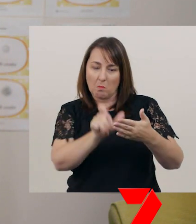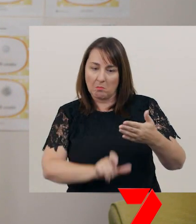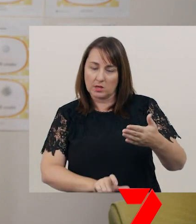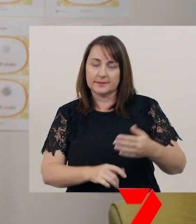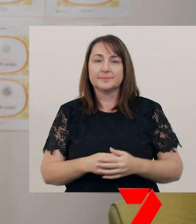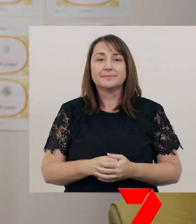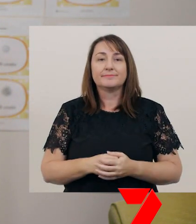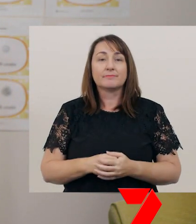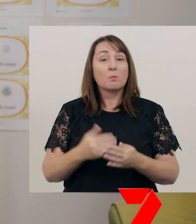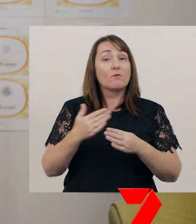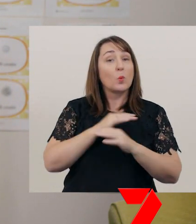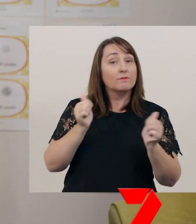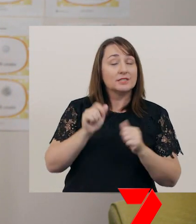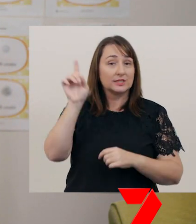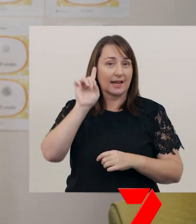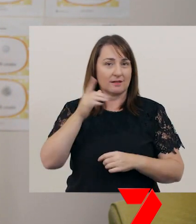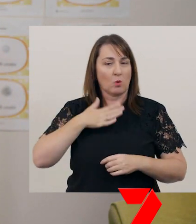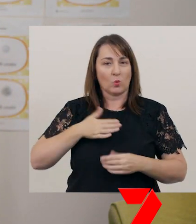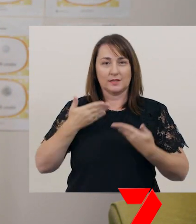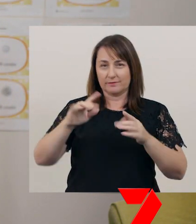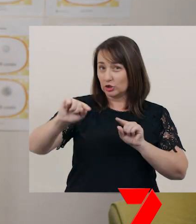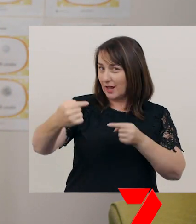To leave you today, I would like to set you a challenge.